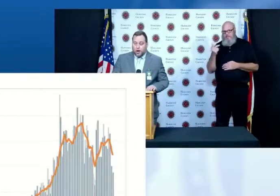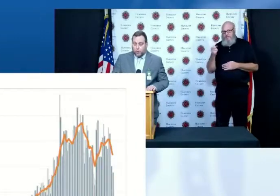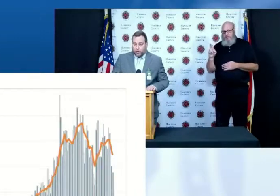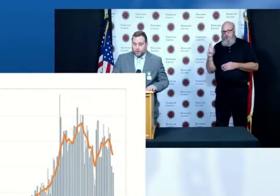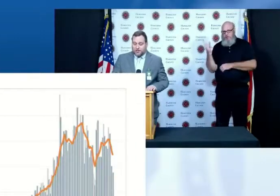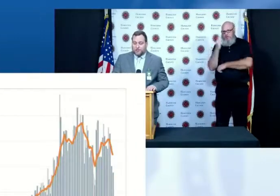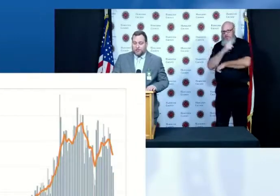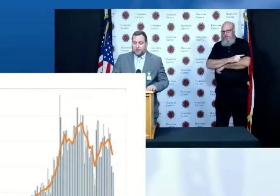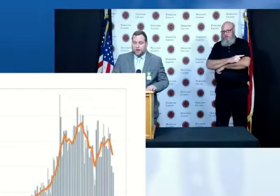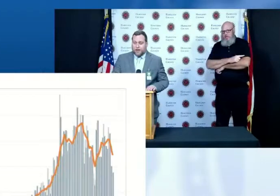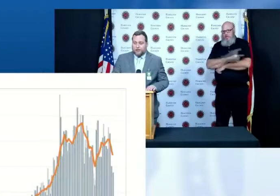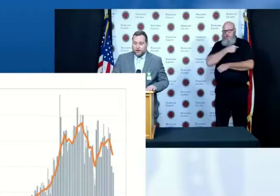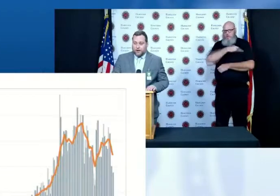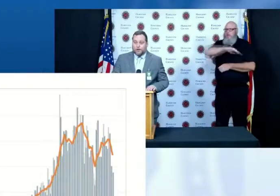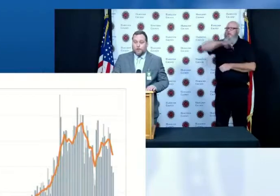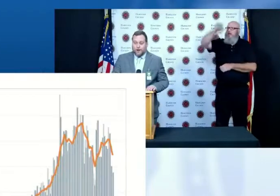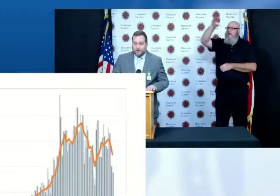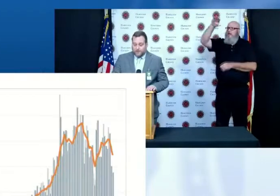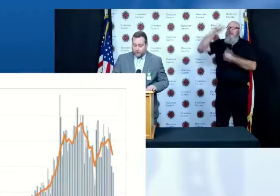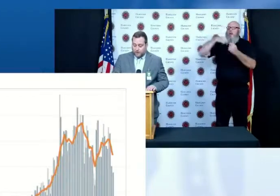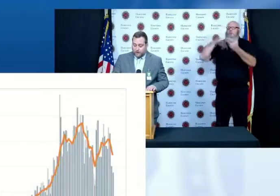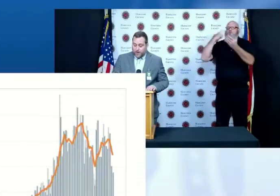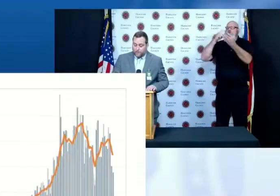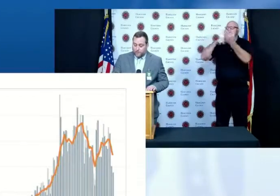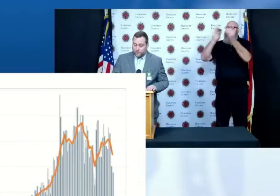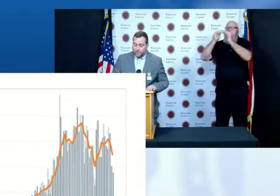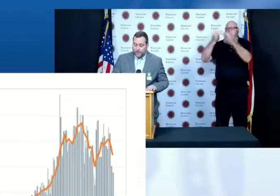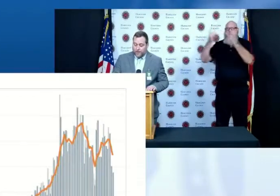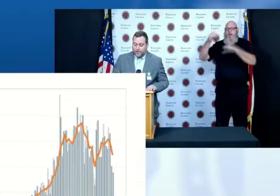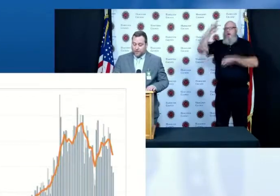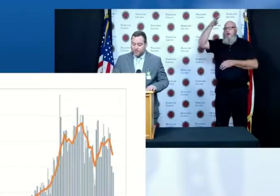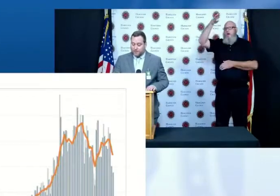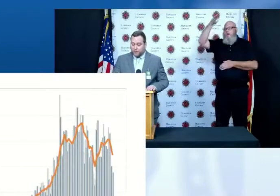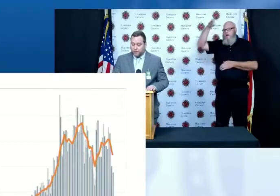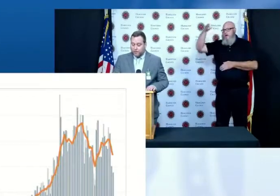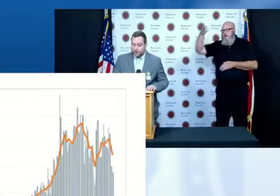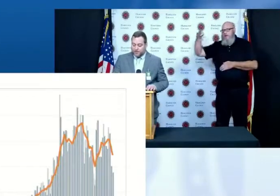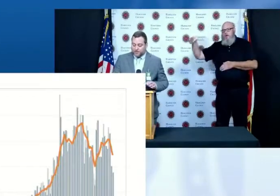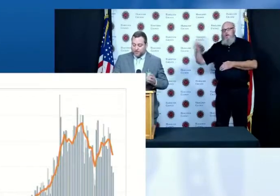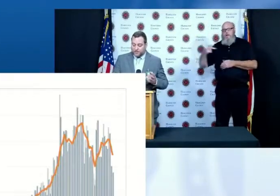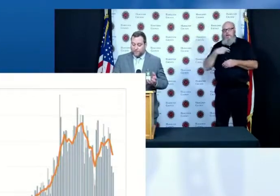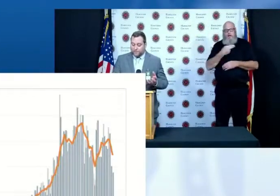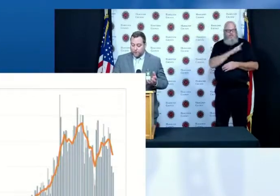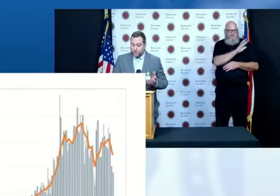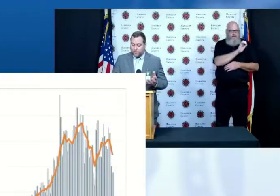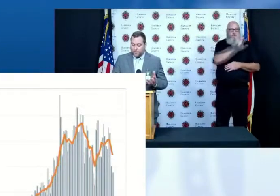we continue to see a lot of Covid activity though we have over 10,000 known cases of Covid within